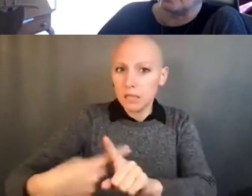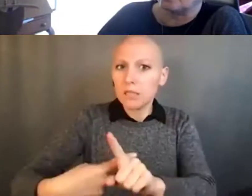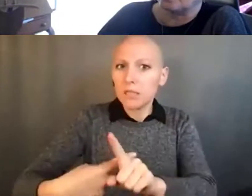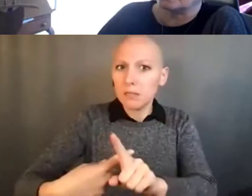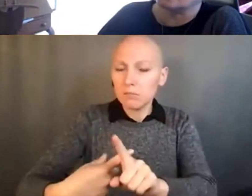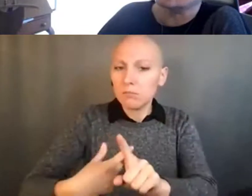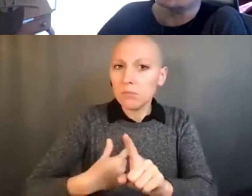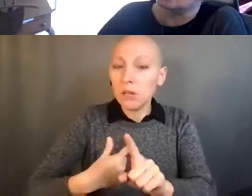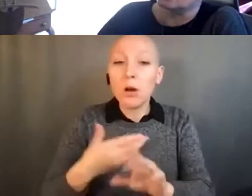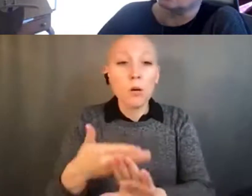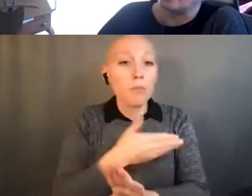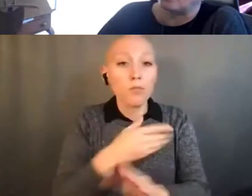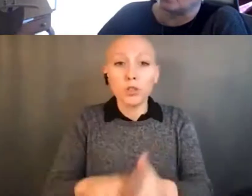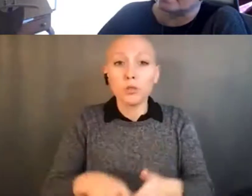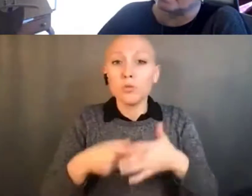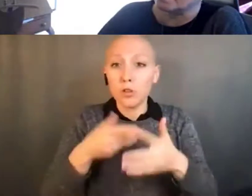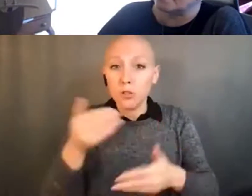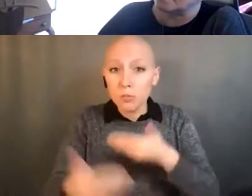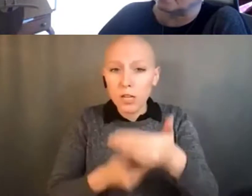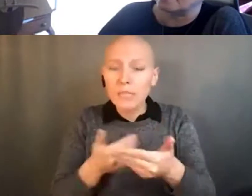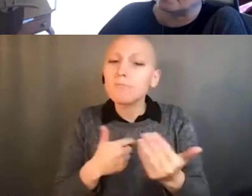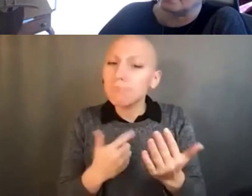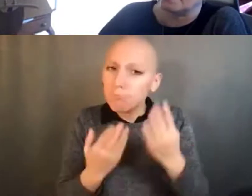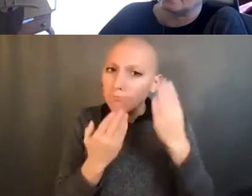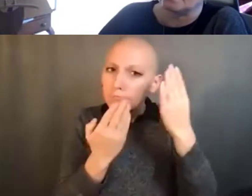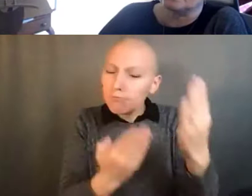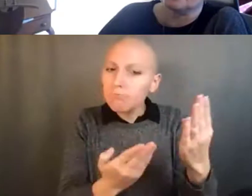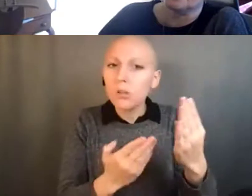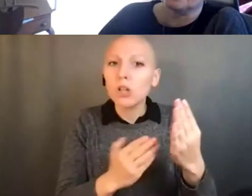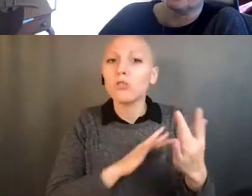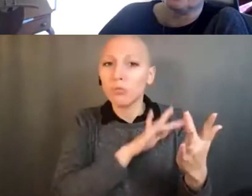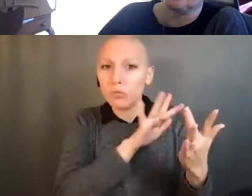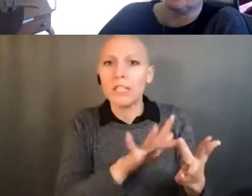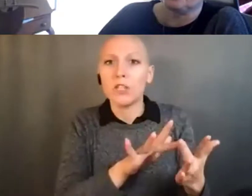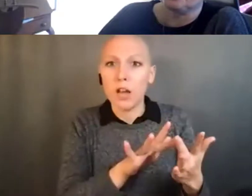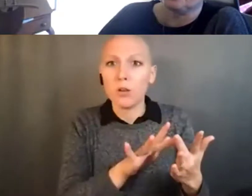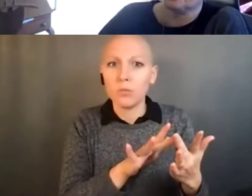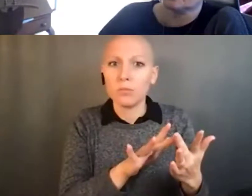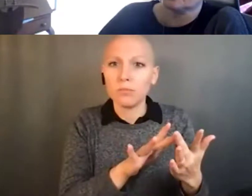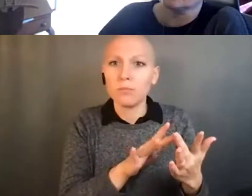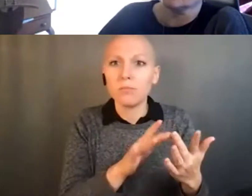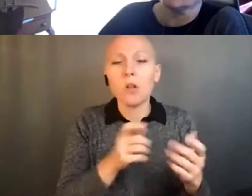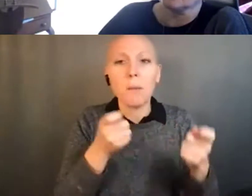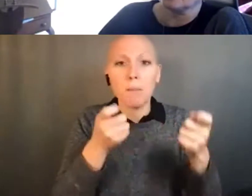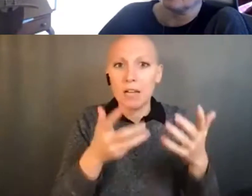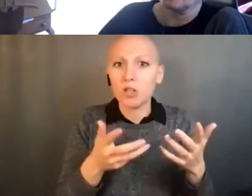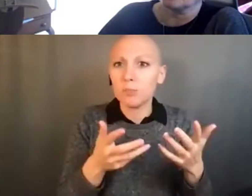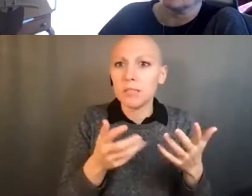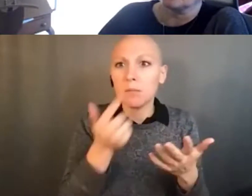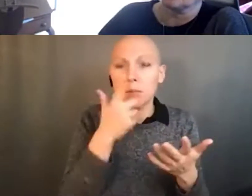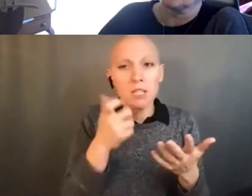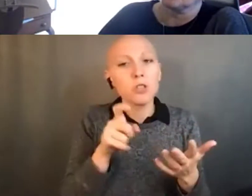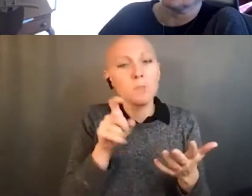that process to know all of the steps that need to be taken. Glen McGugan: I would add that from the scientific standpoint,